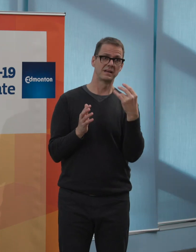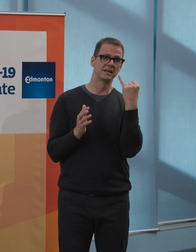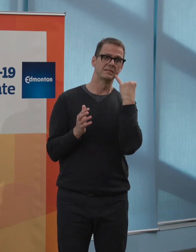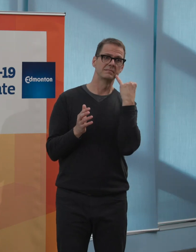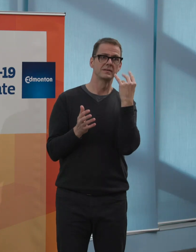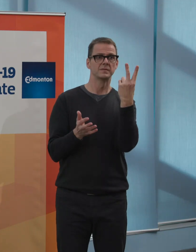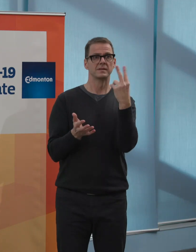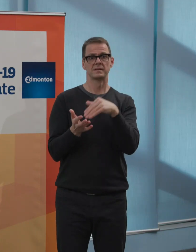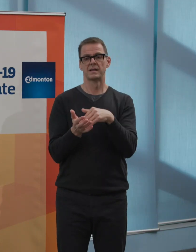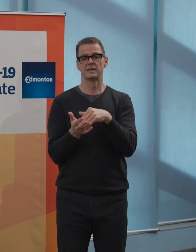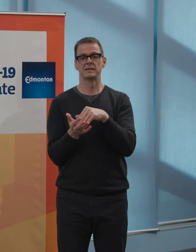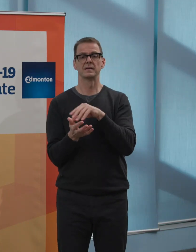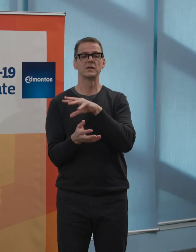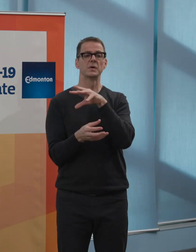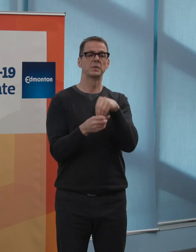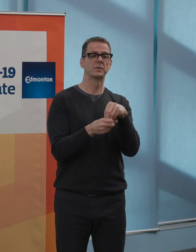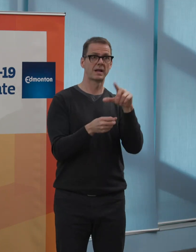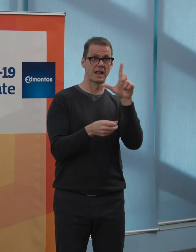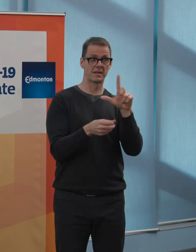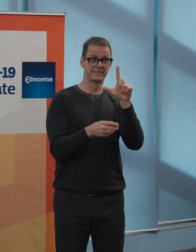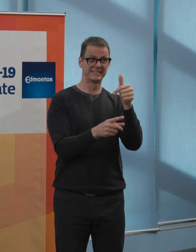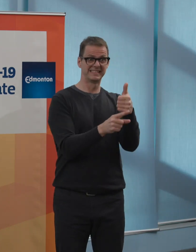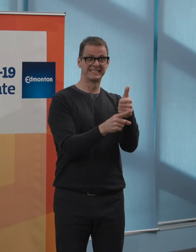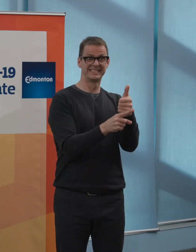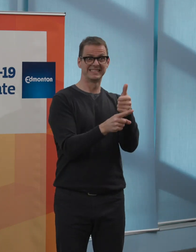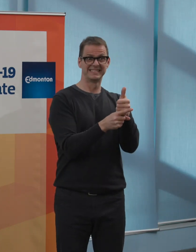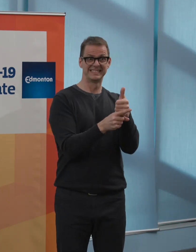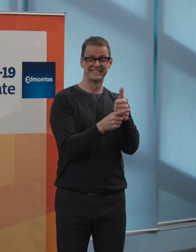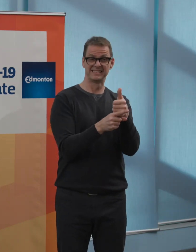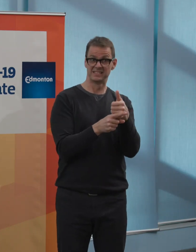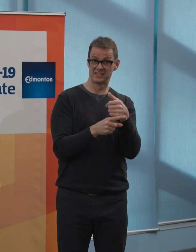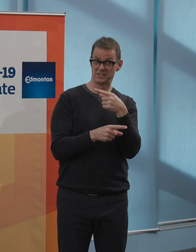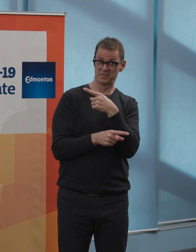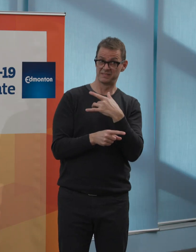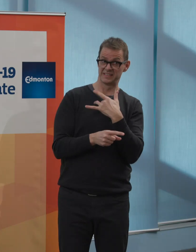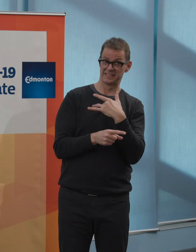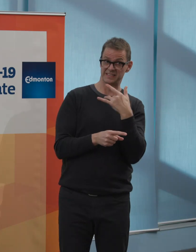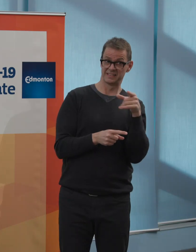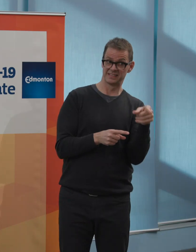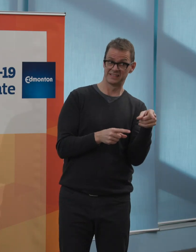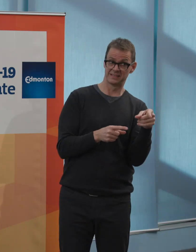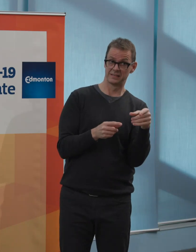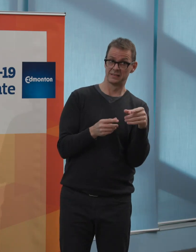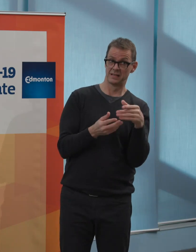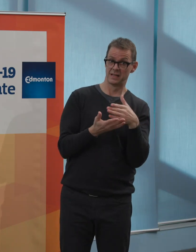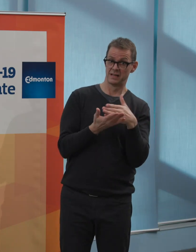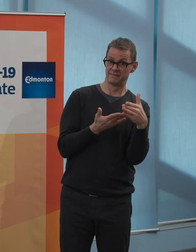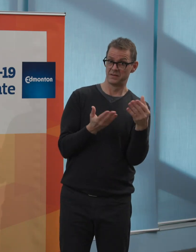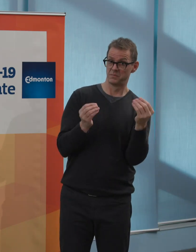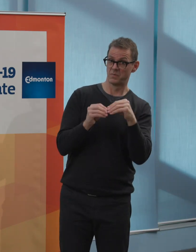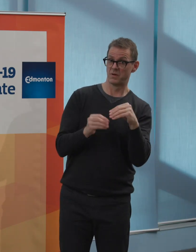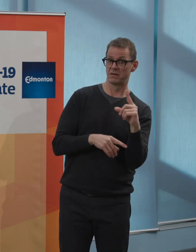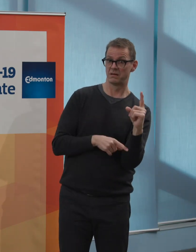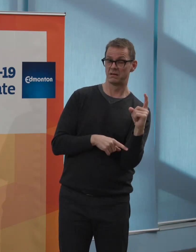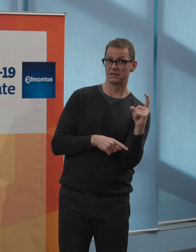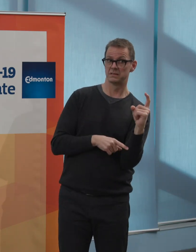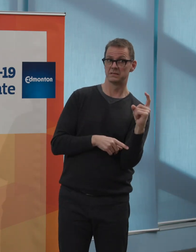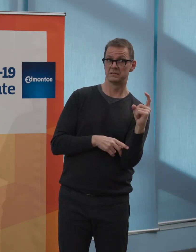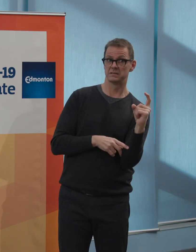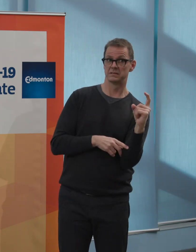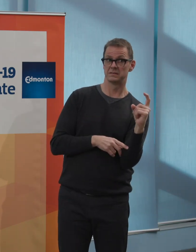you anticipating more layoffs in the future so the the combination between